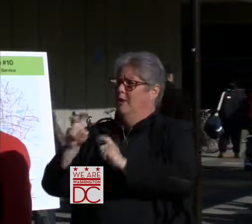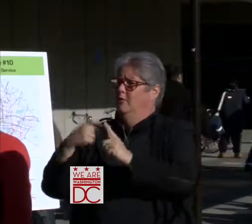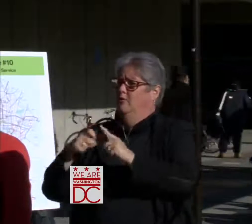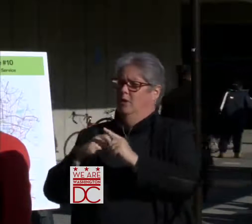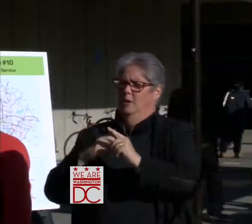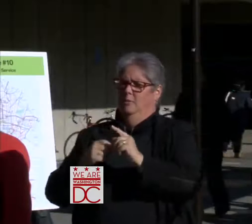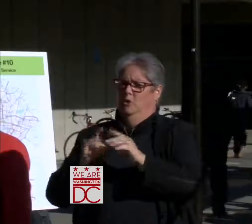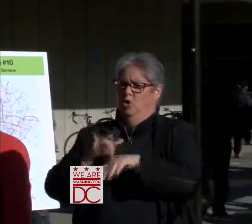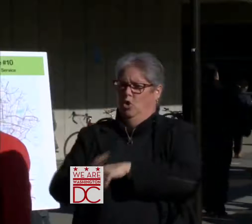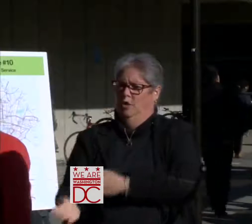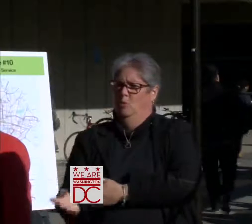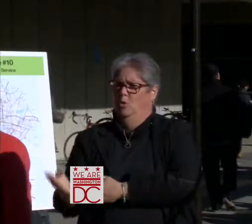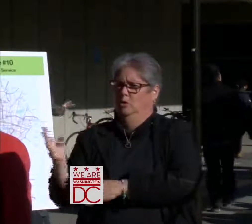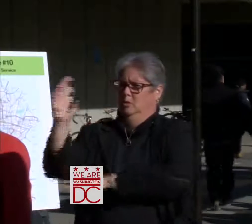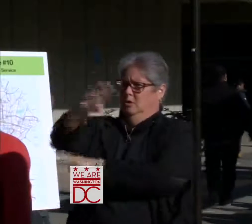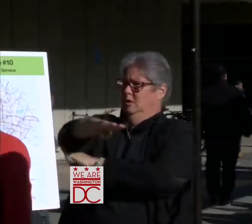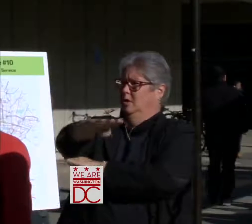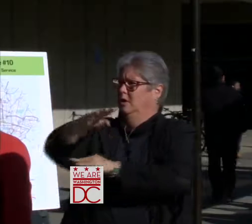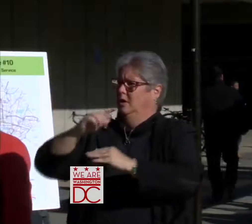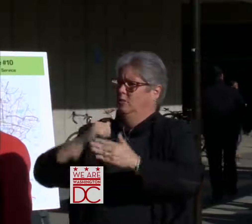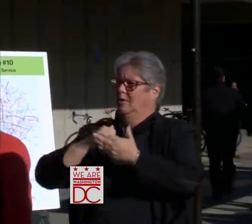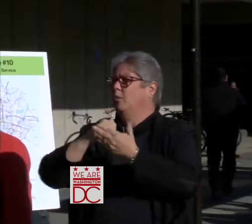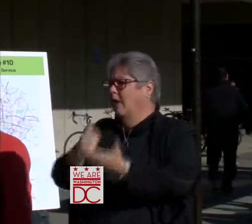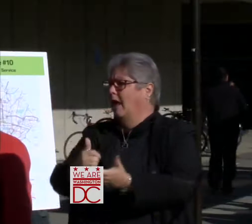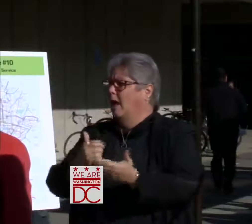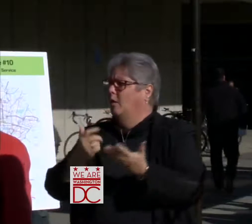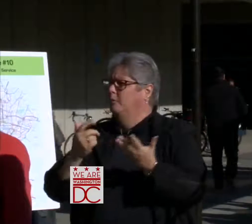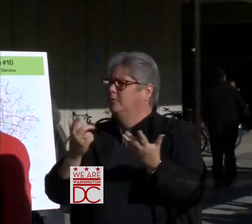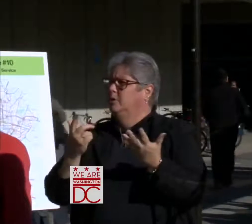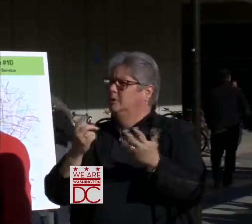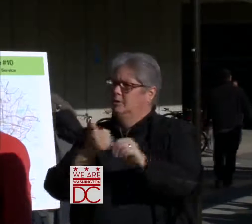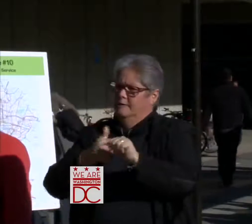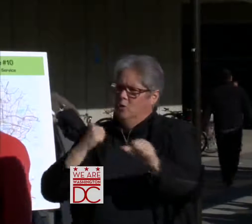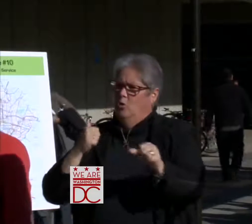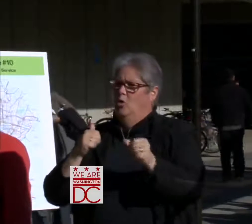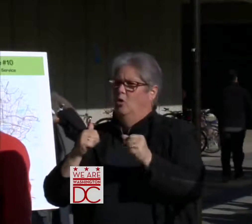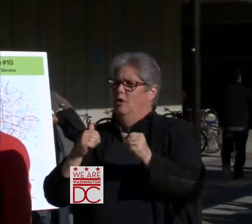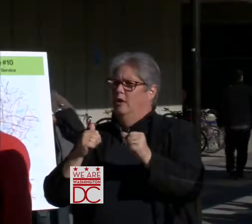WOULD BE VERY HELPFUL. AVOID CUT-THROUGH TRAFFIC.